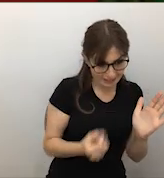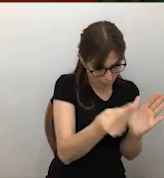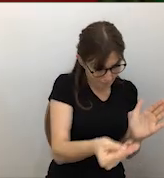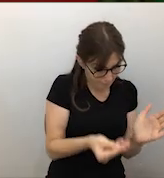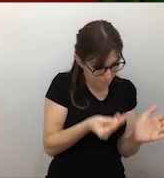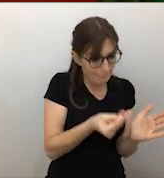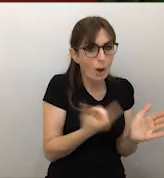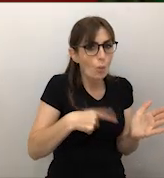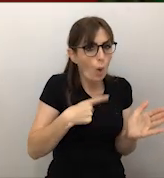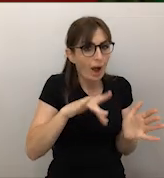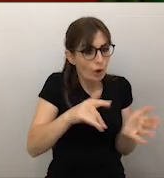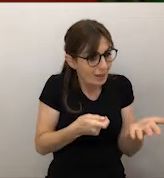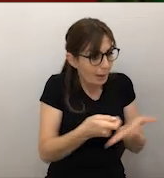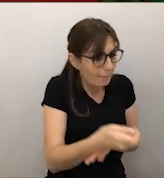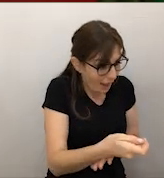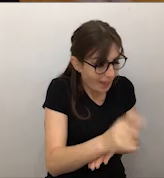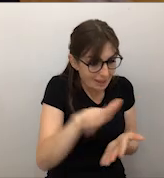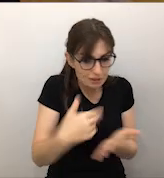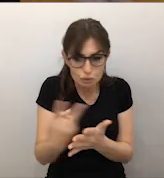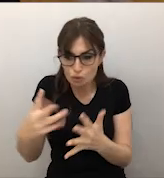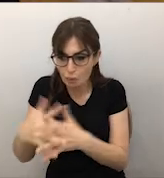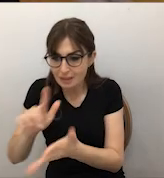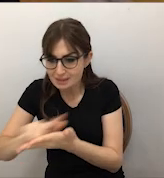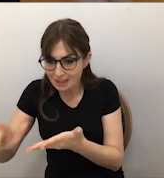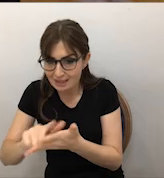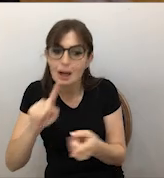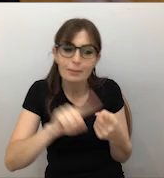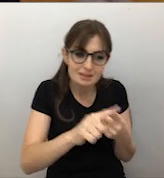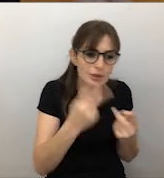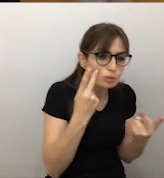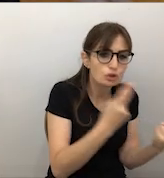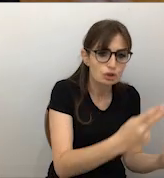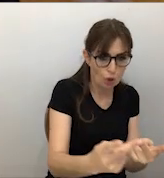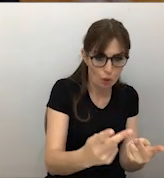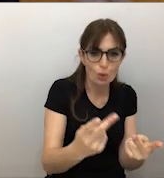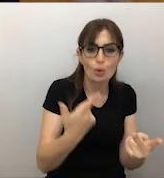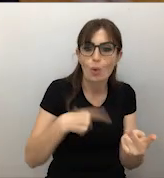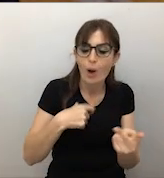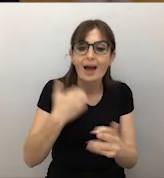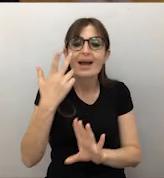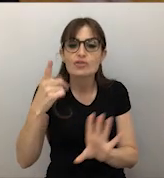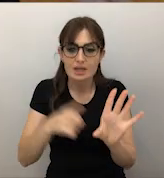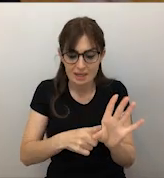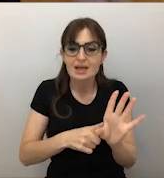even though the payment was not made until July. The income statement and balance sheet are prepared on an accruals basis,